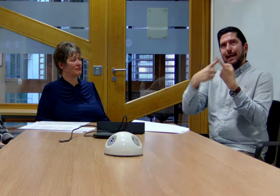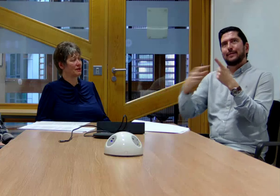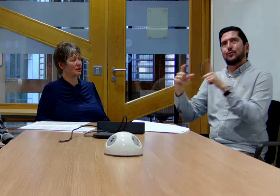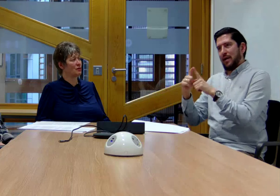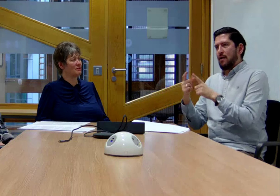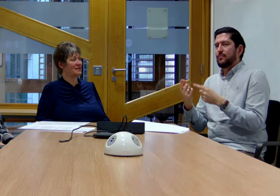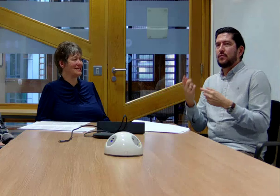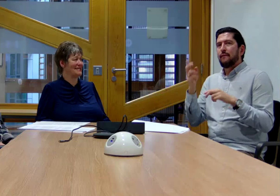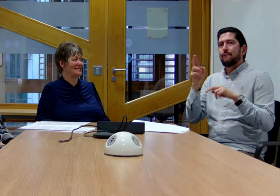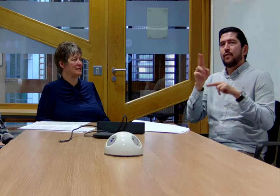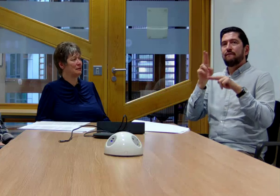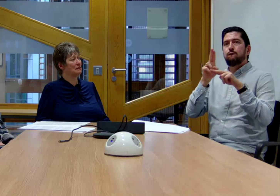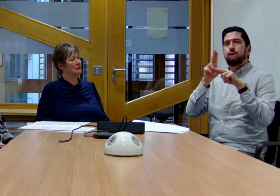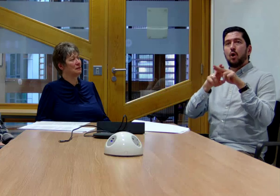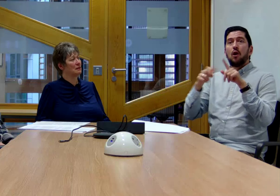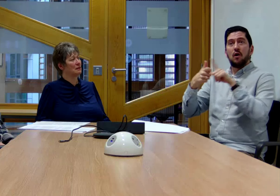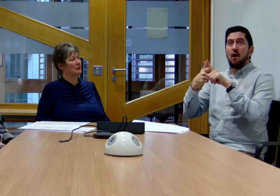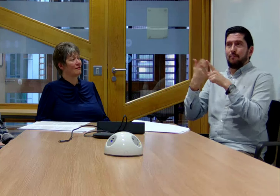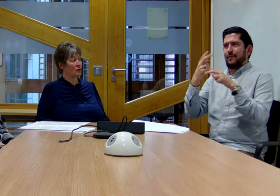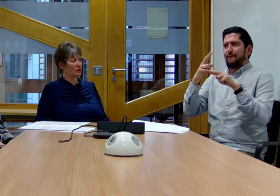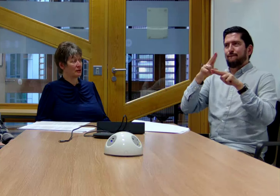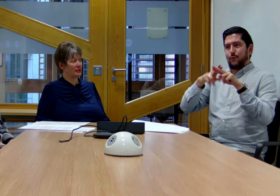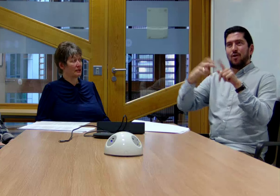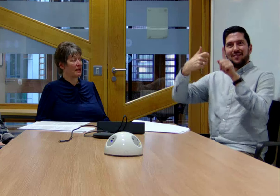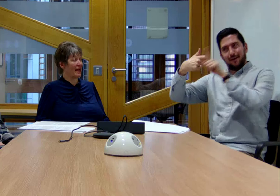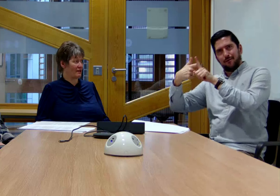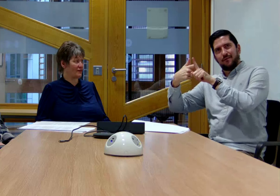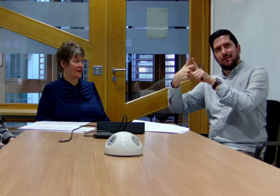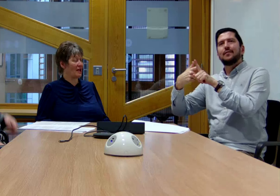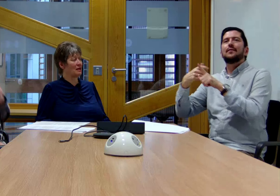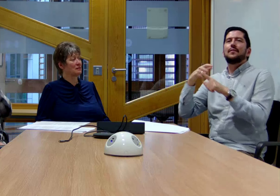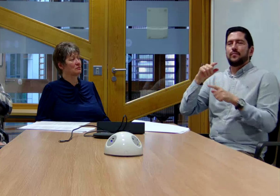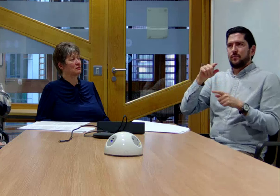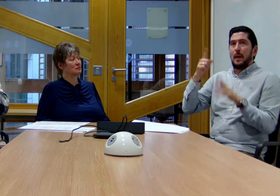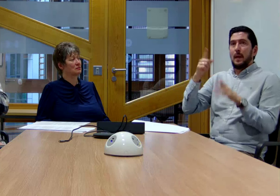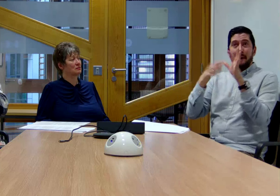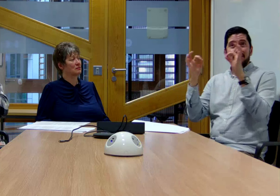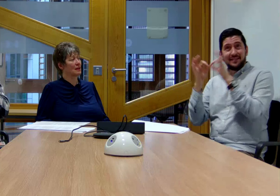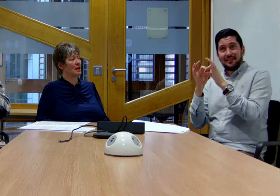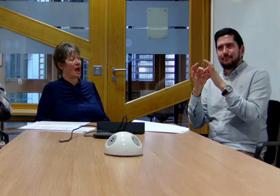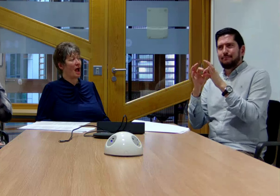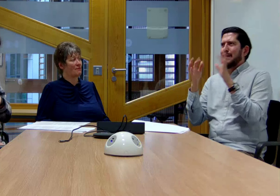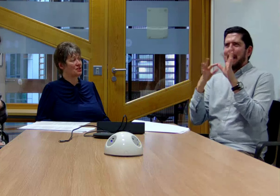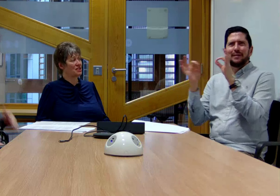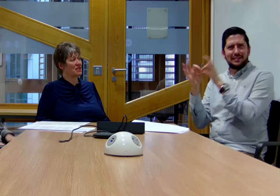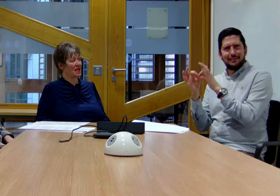sort of initialisation GW simply, Edinburgh ED, Falkirk FK, and so on.